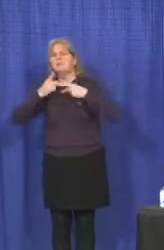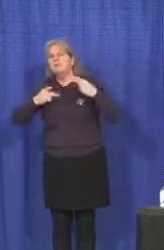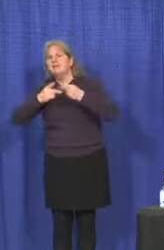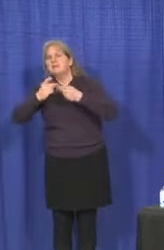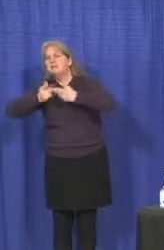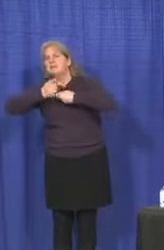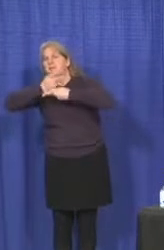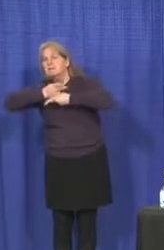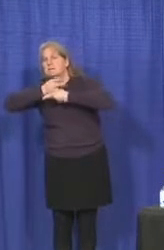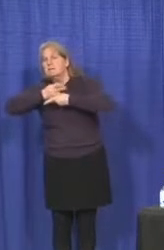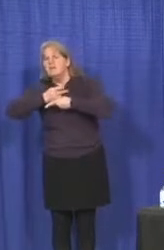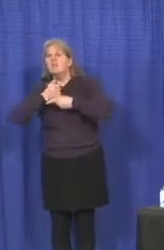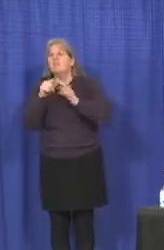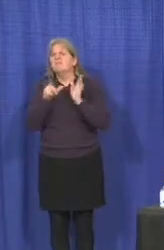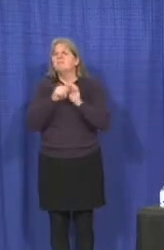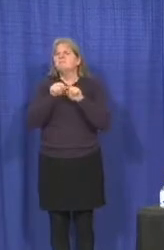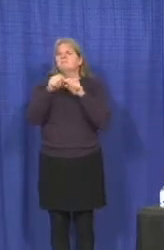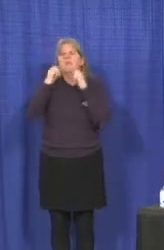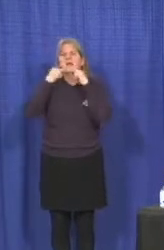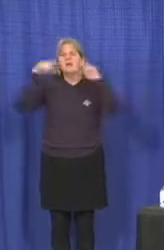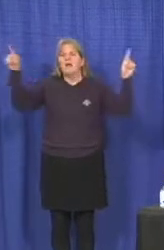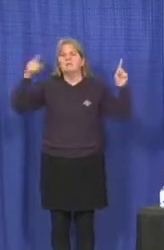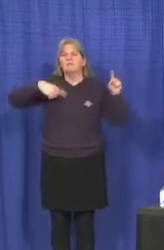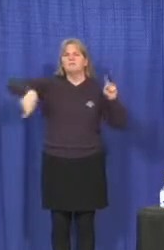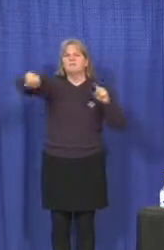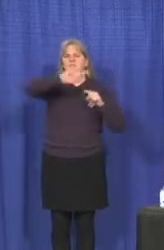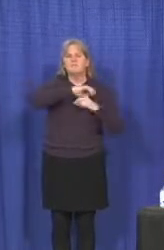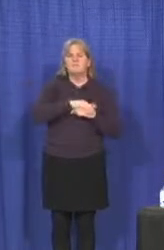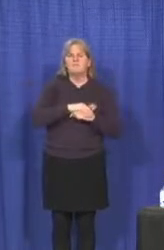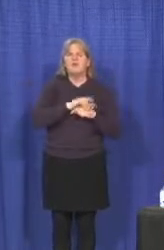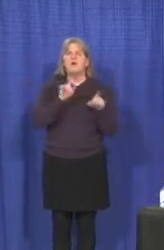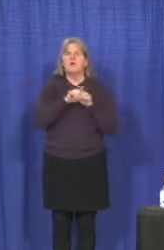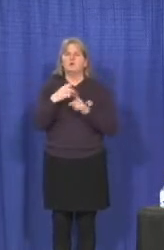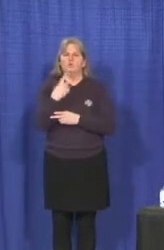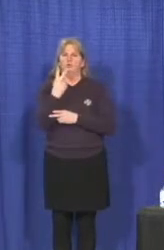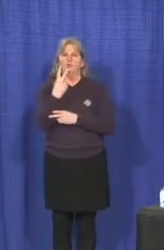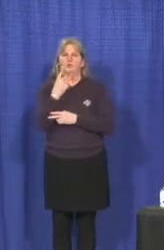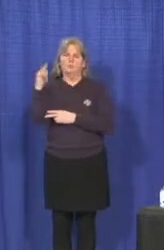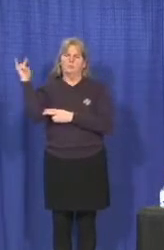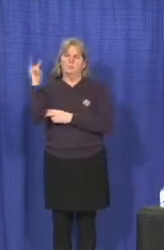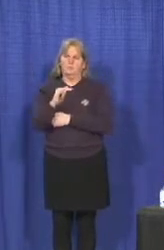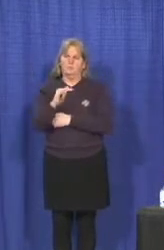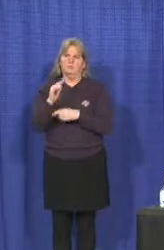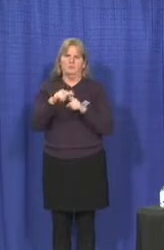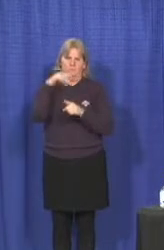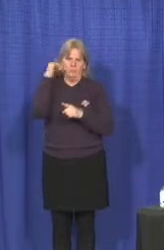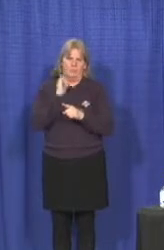which have been published for the two air flights into Yukon